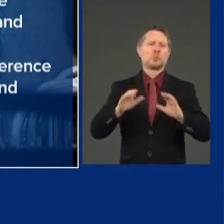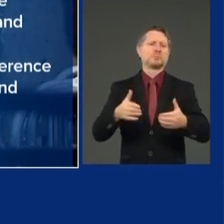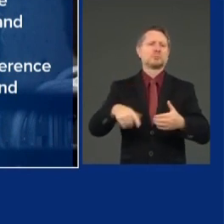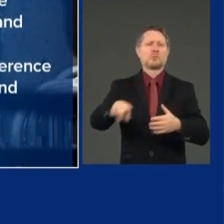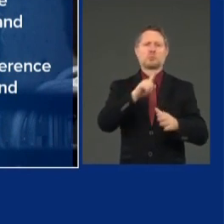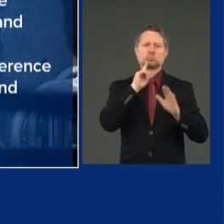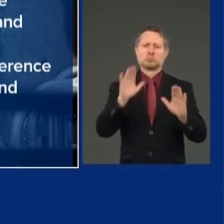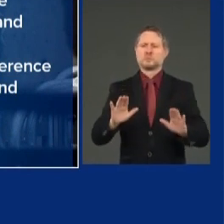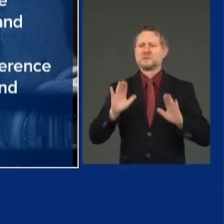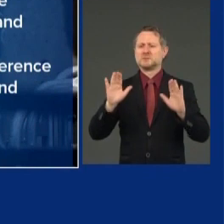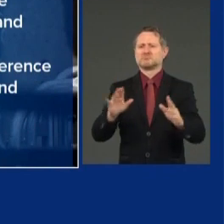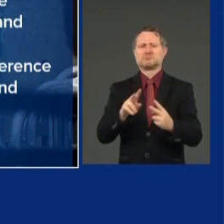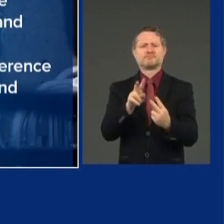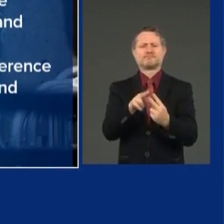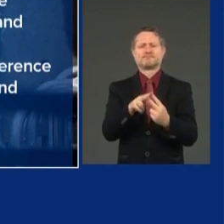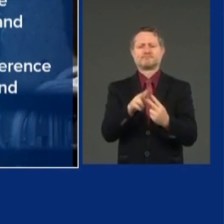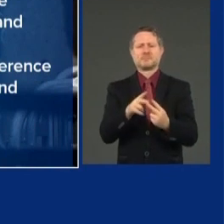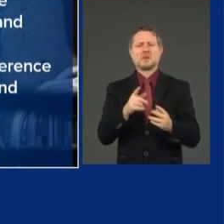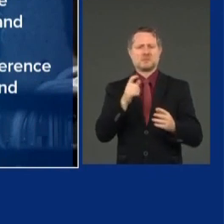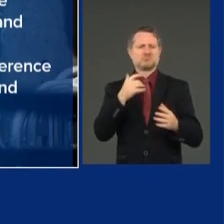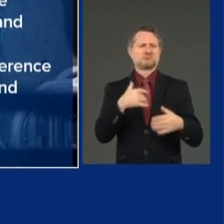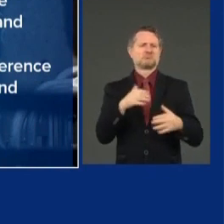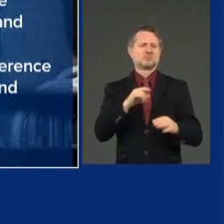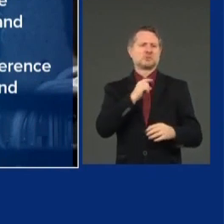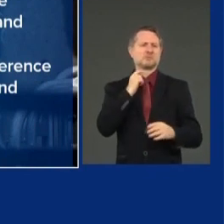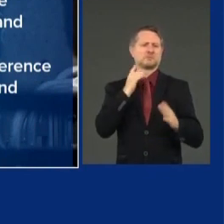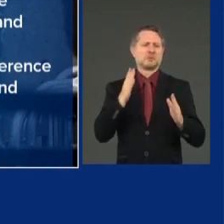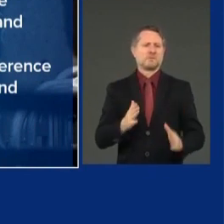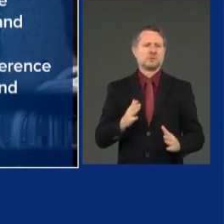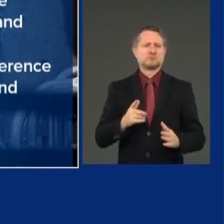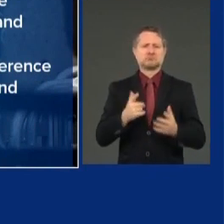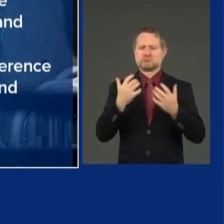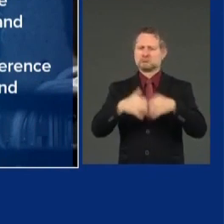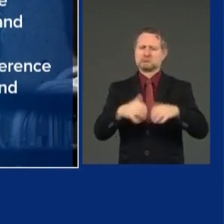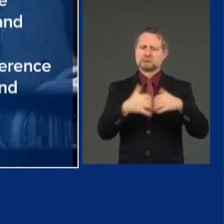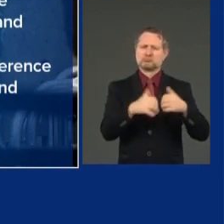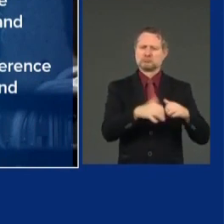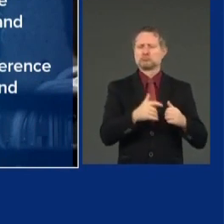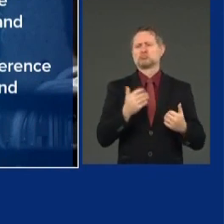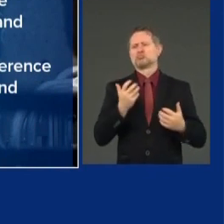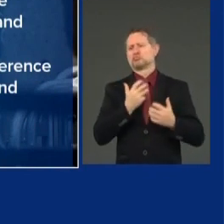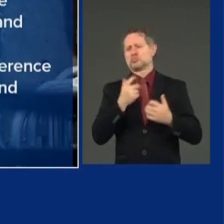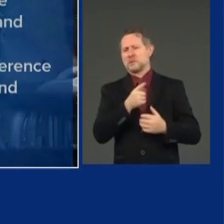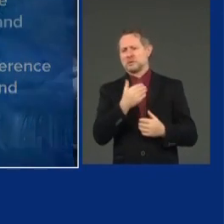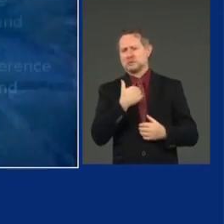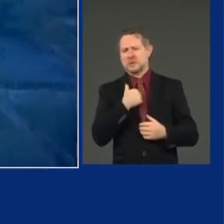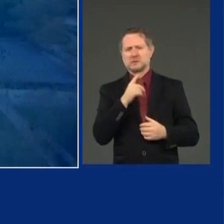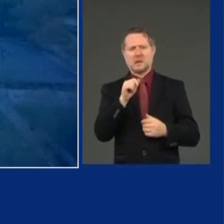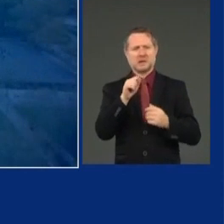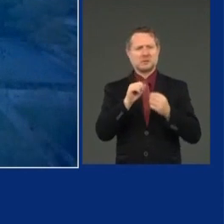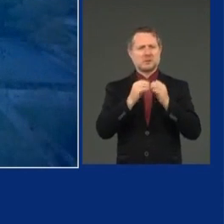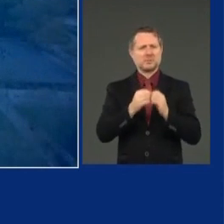CONGRESSWOMAN CLARK FOR GETTING IT ORGANIZED. THE FAITH-BASED COMMUNITY HAS